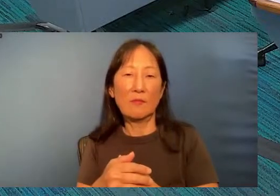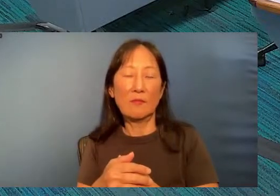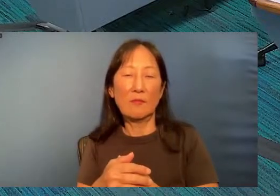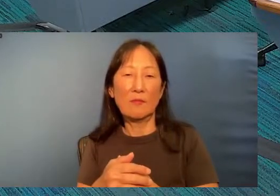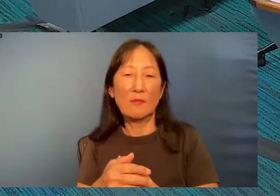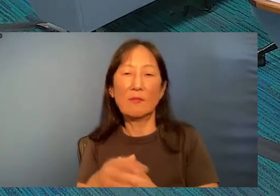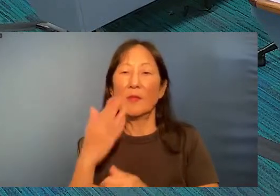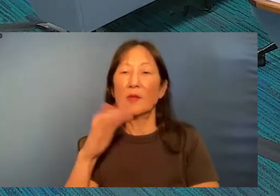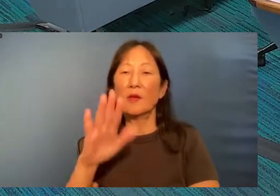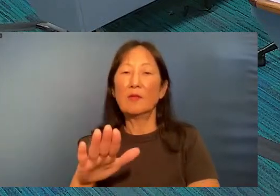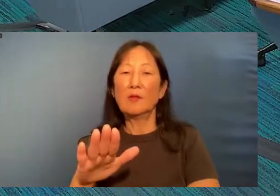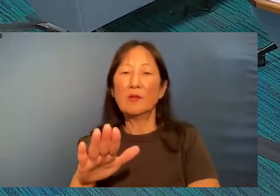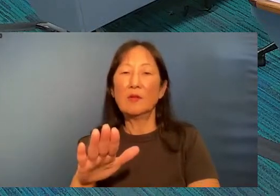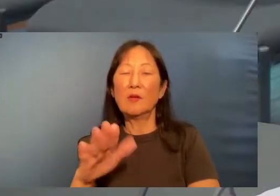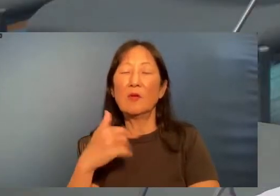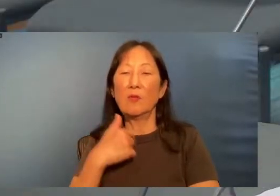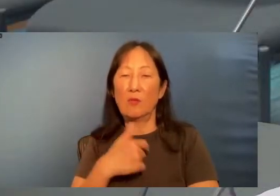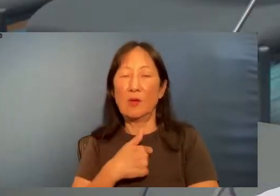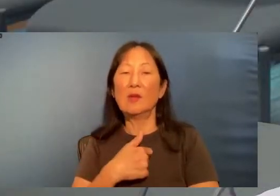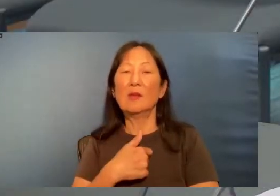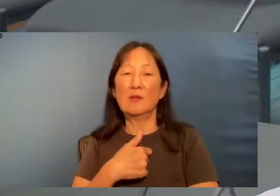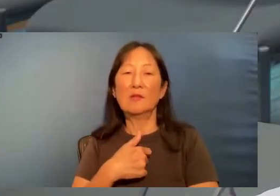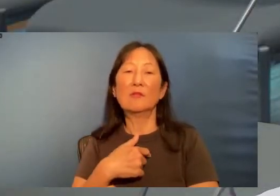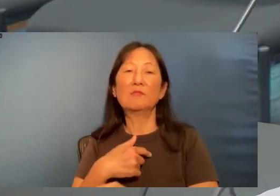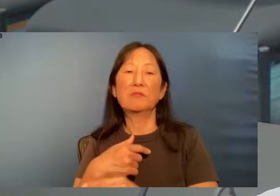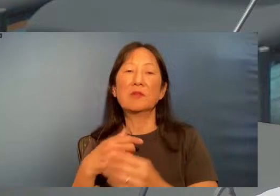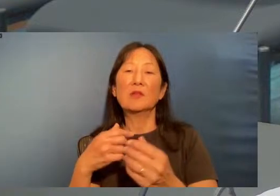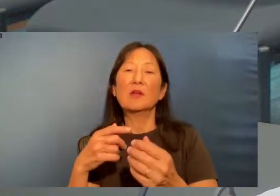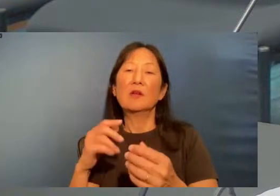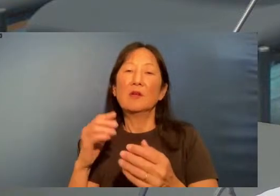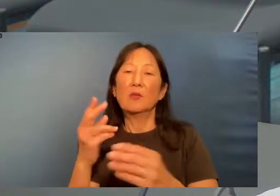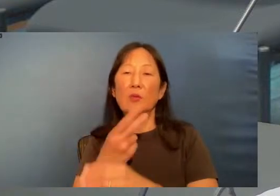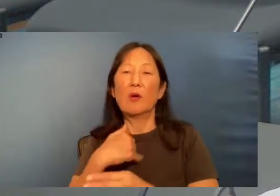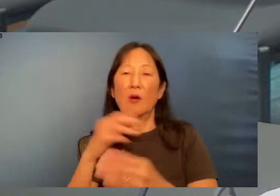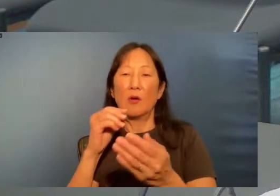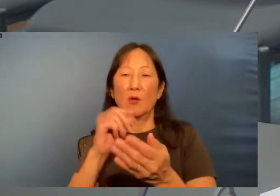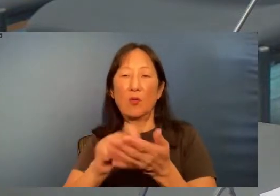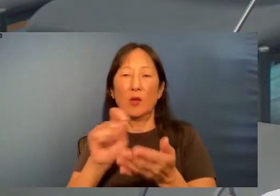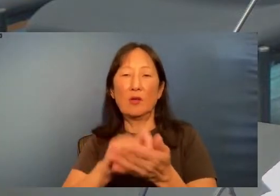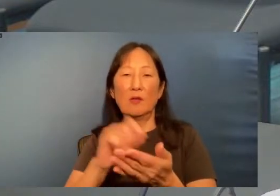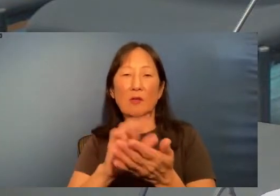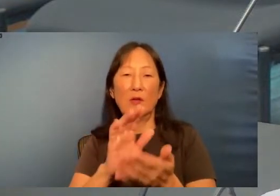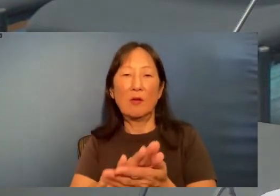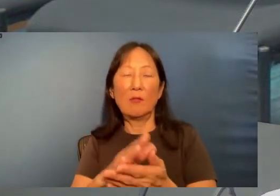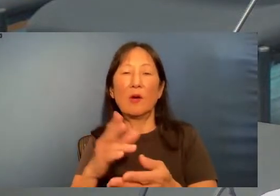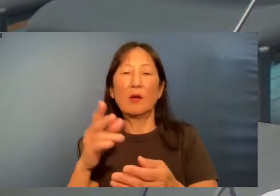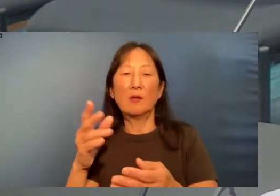Good afternoon chair. We stand on our written testimony. We just wanted to clarify that the two sections of full replacement that we recommended in our written